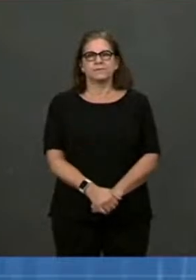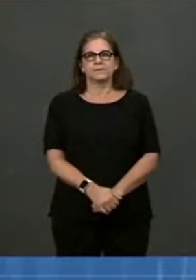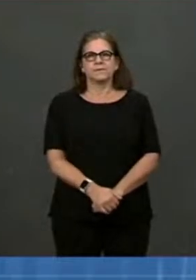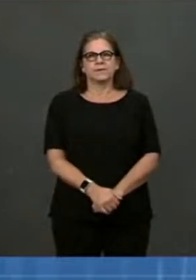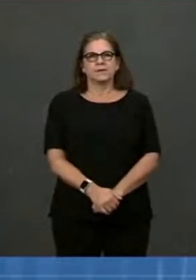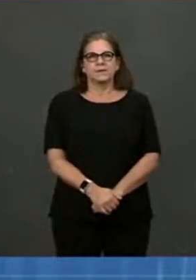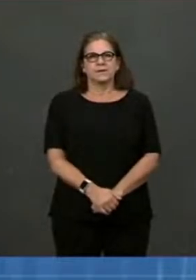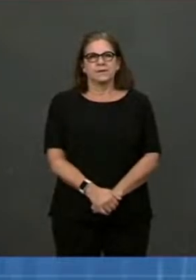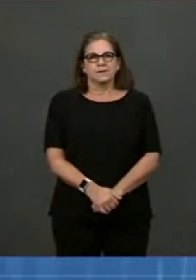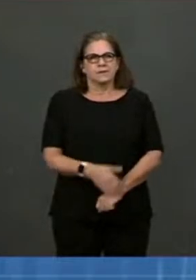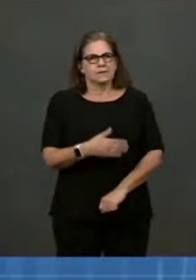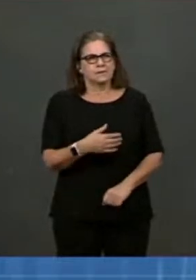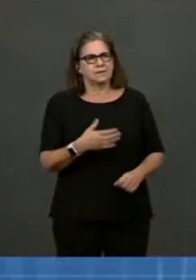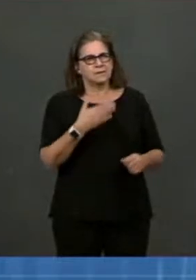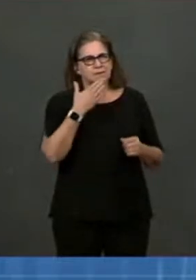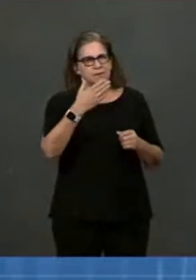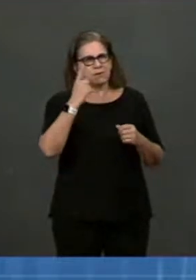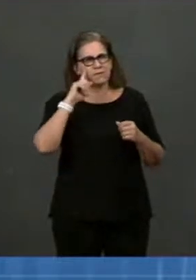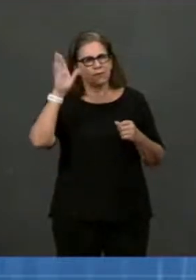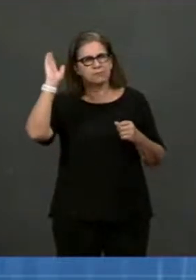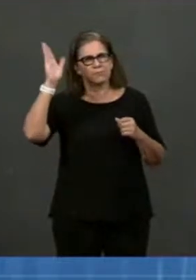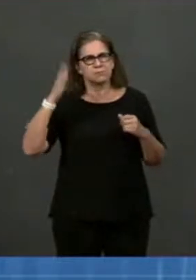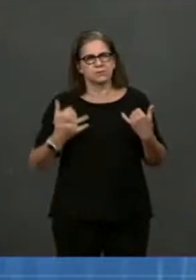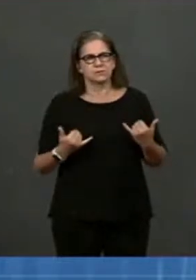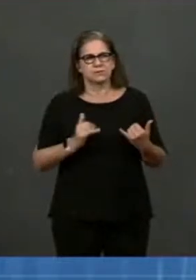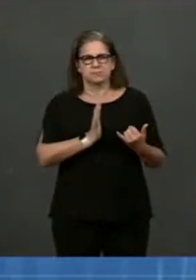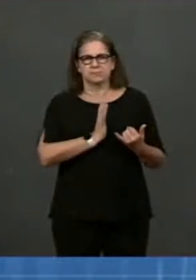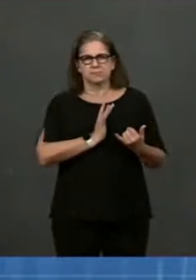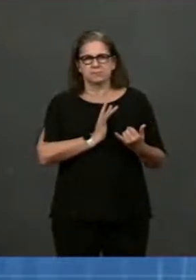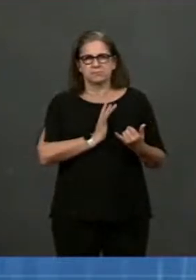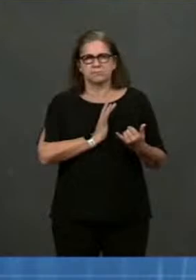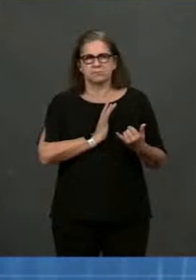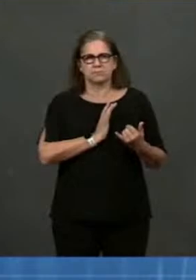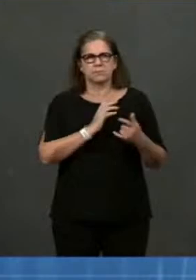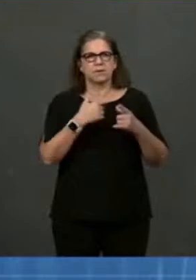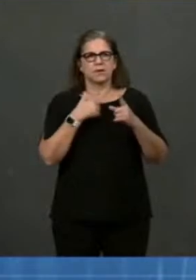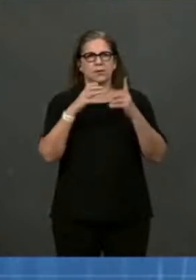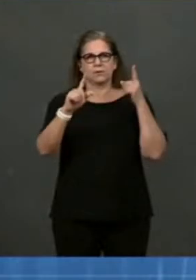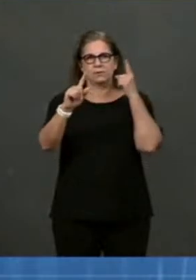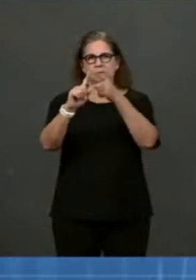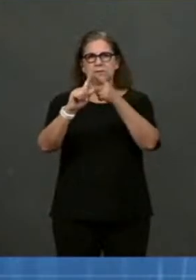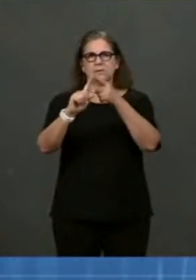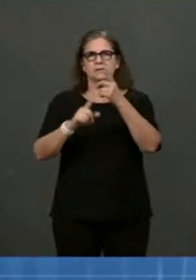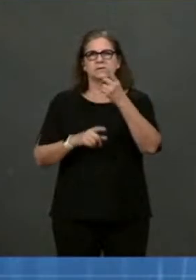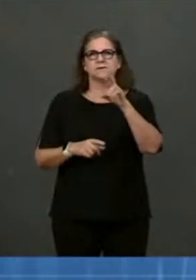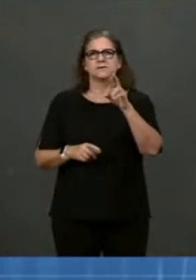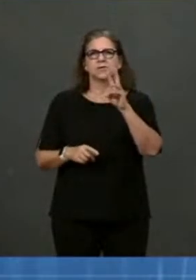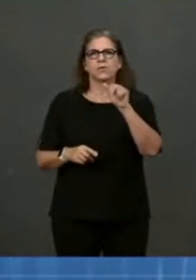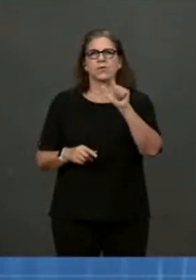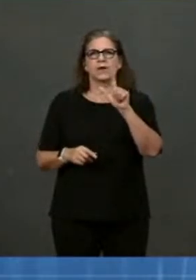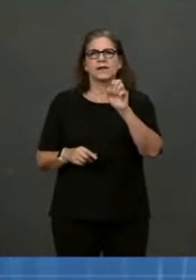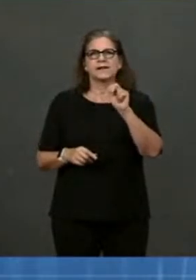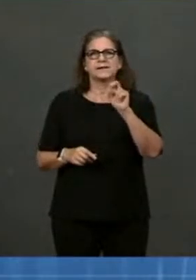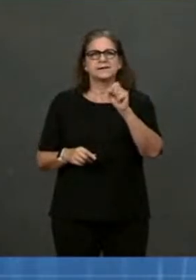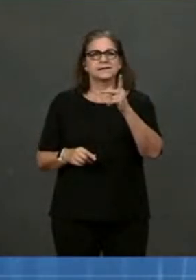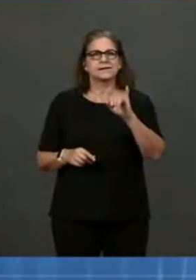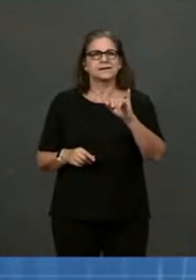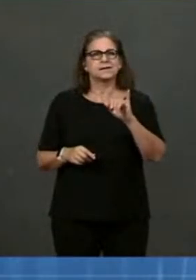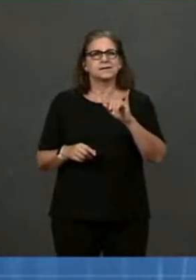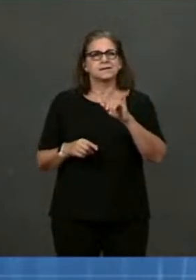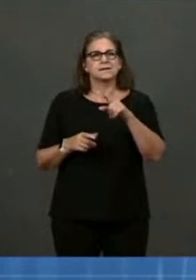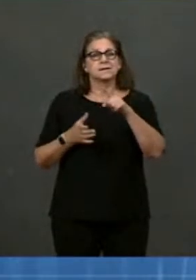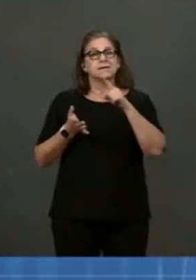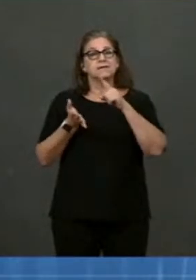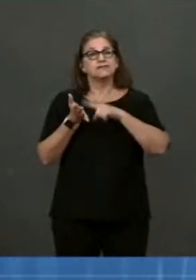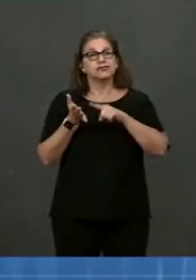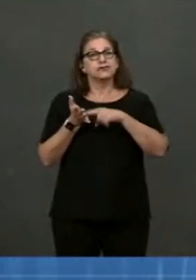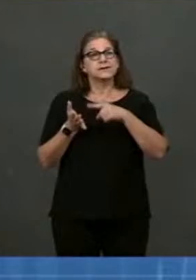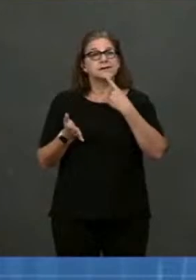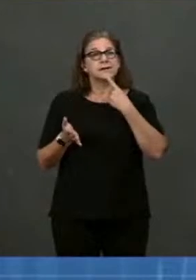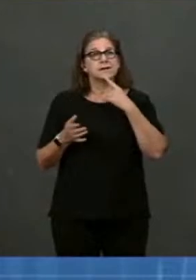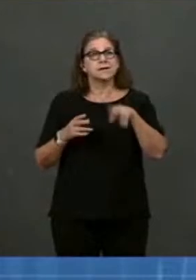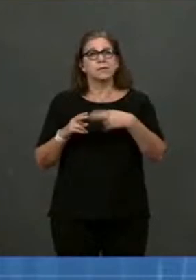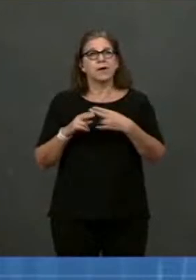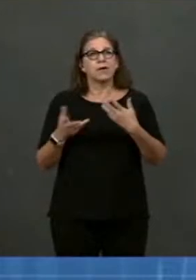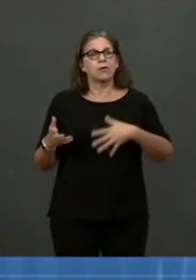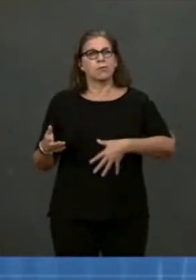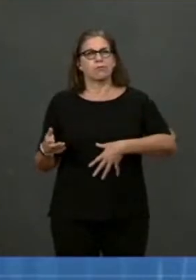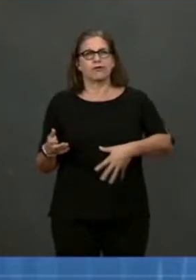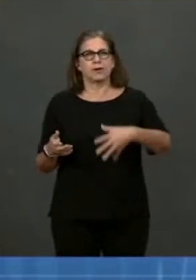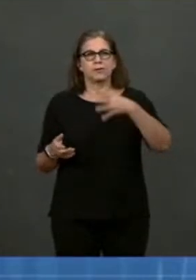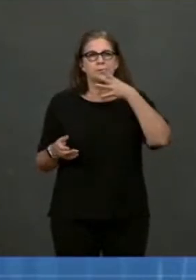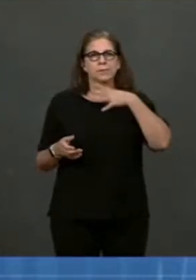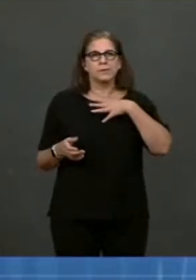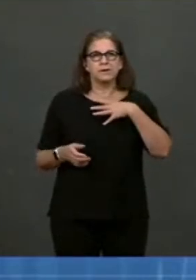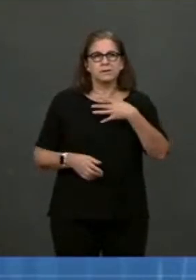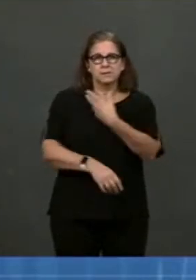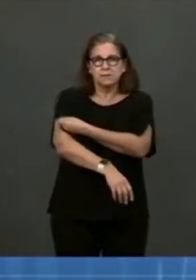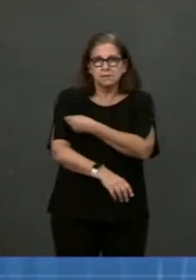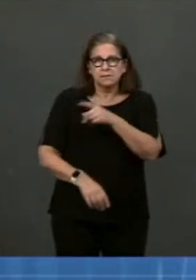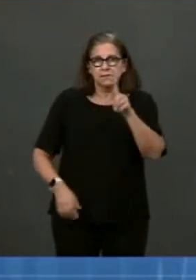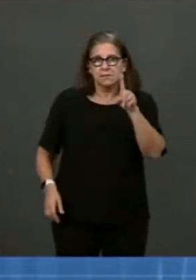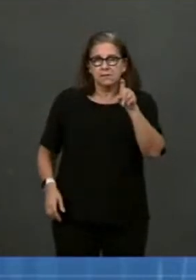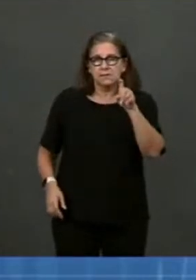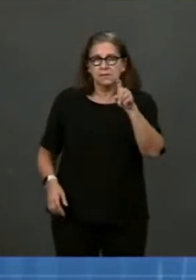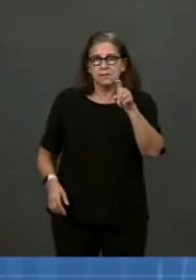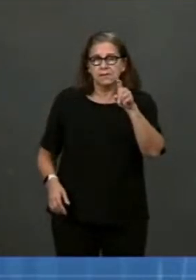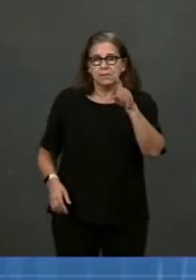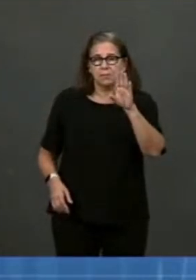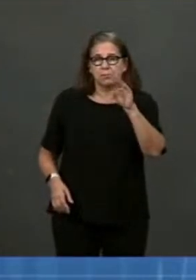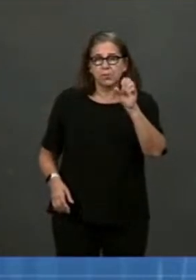NEXT QUESTION.